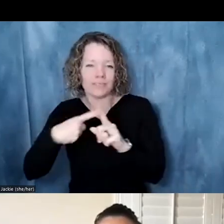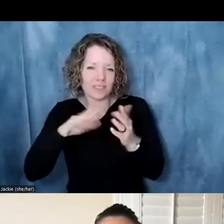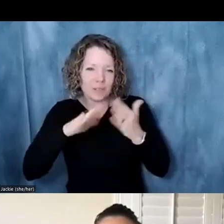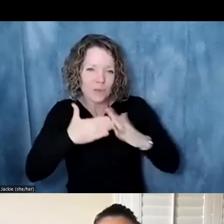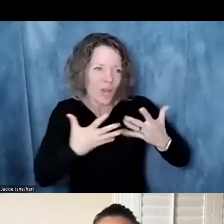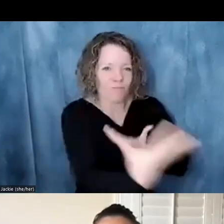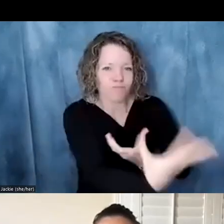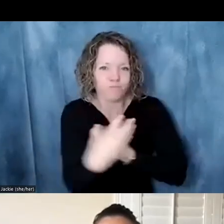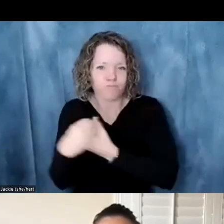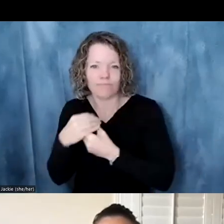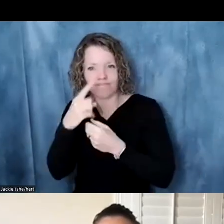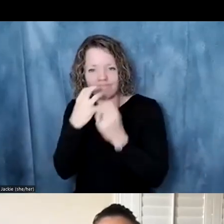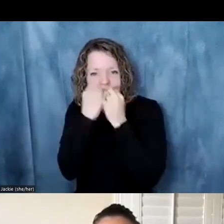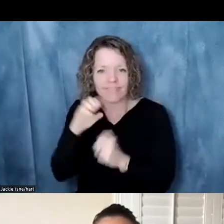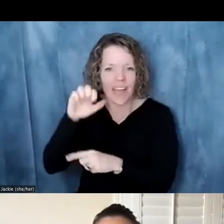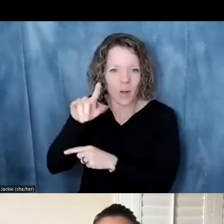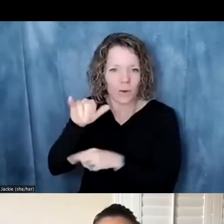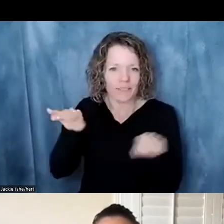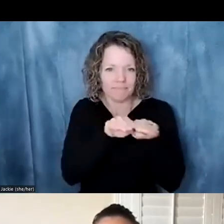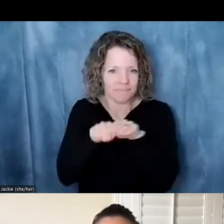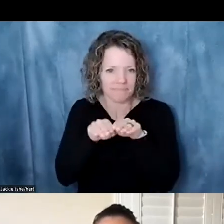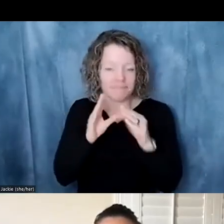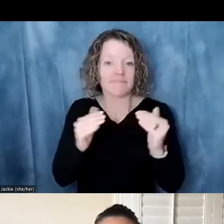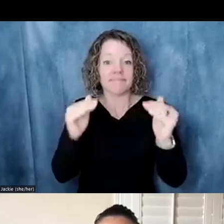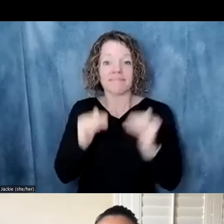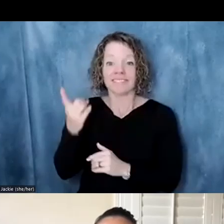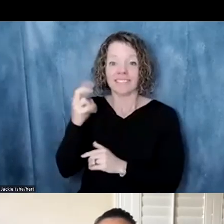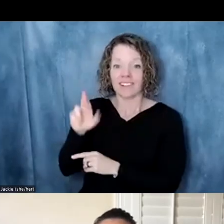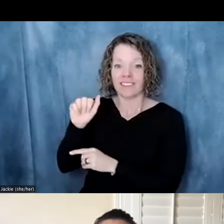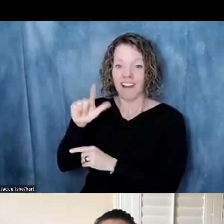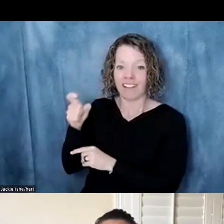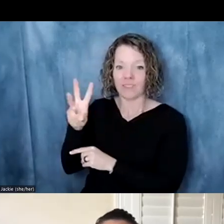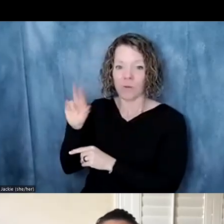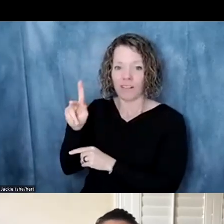Dr. Alexander Wilkins is an Assistant Professor at UMass Chan Medical School, where he is also